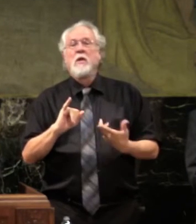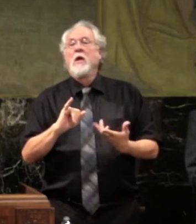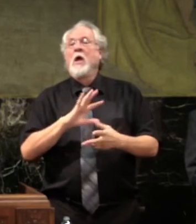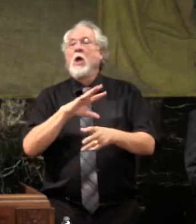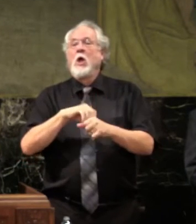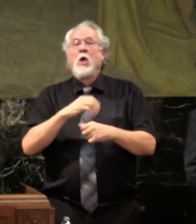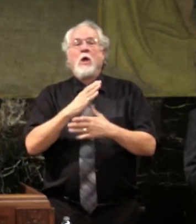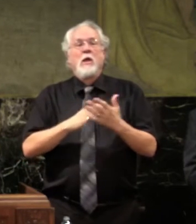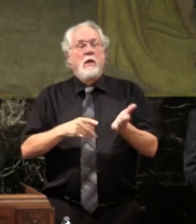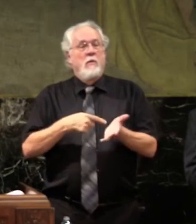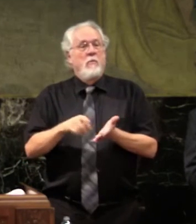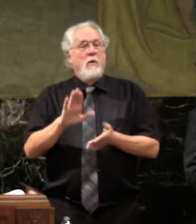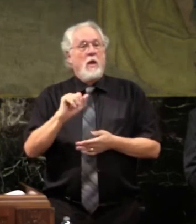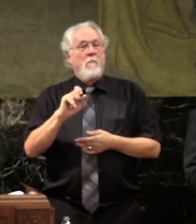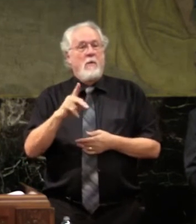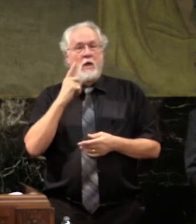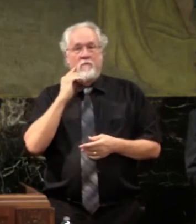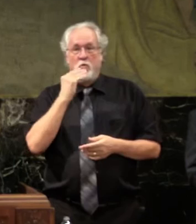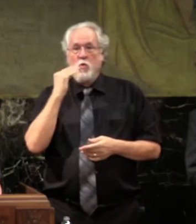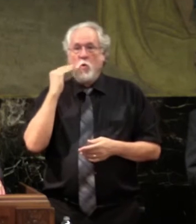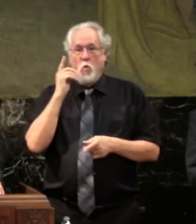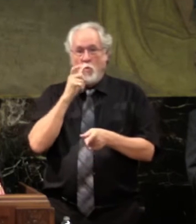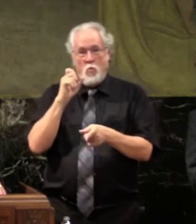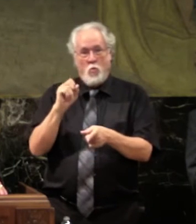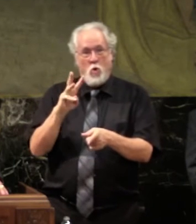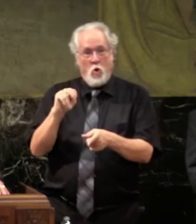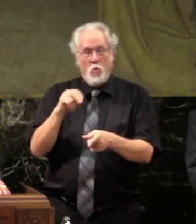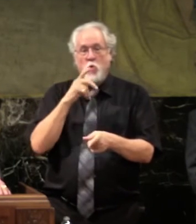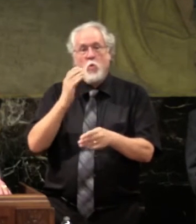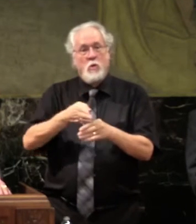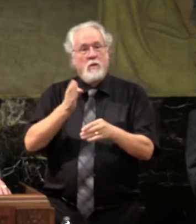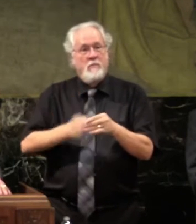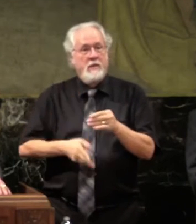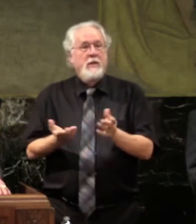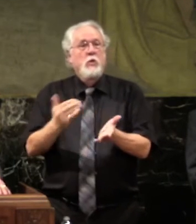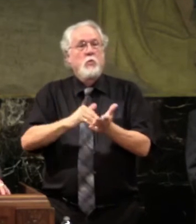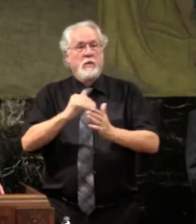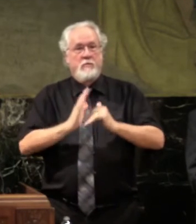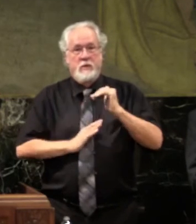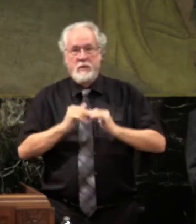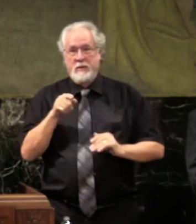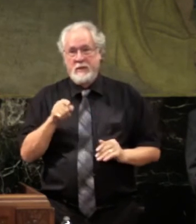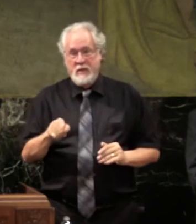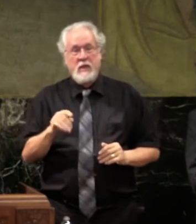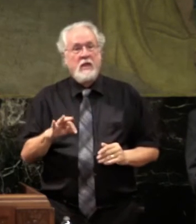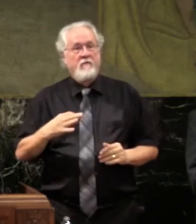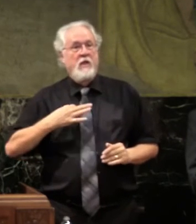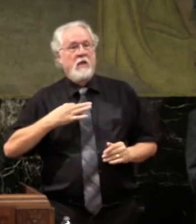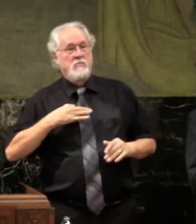reimbursement for homeowners who have already completed their rebuilding if they are eligible under that program